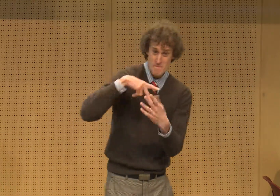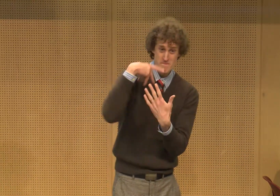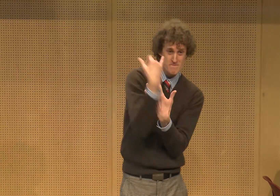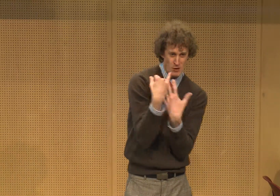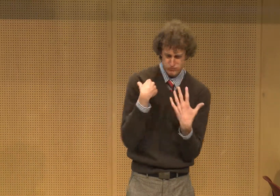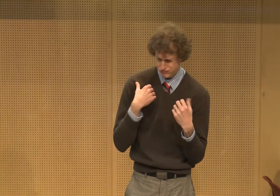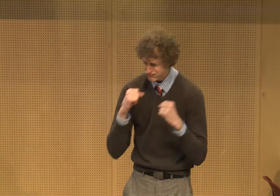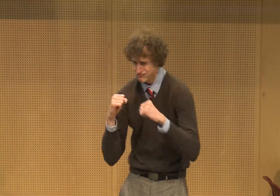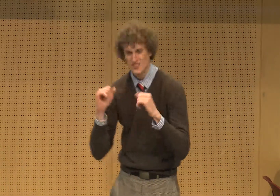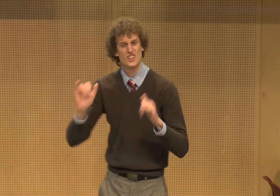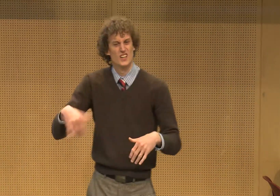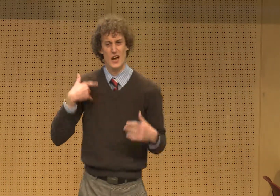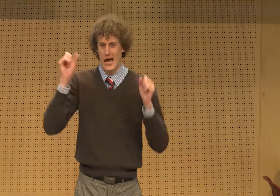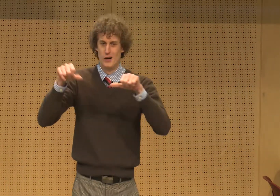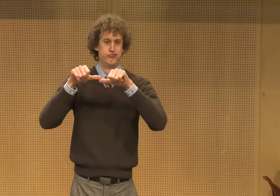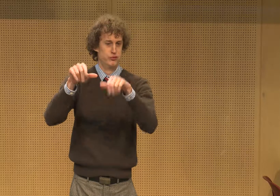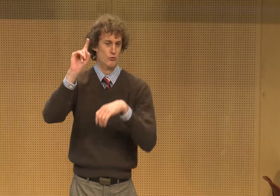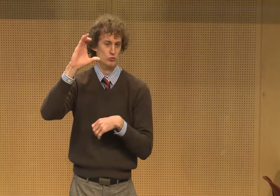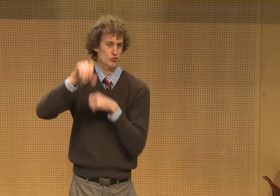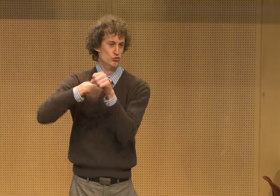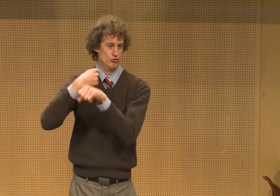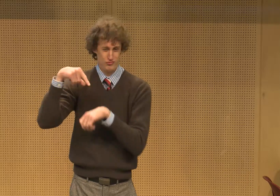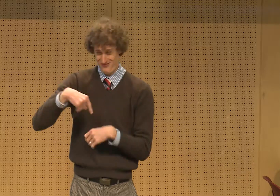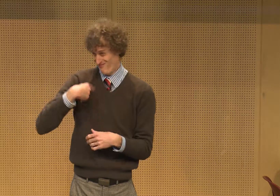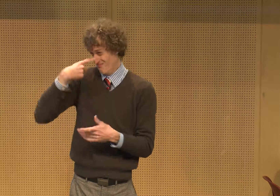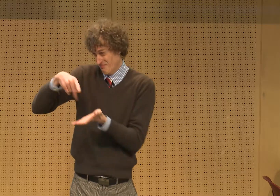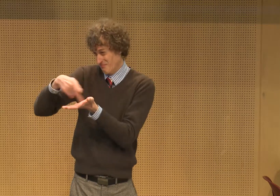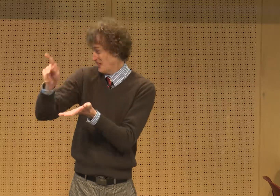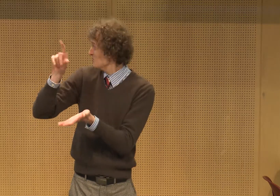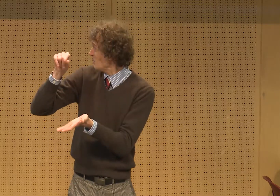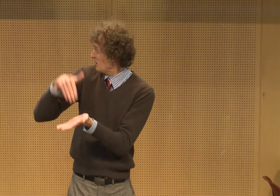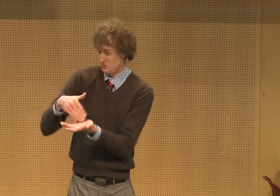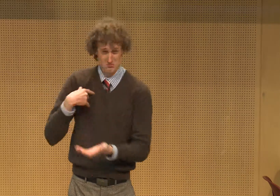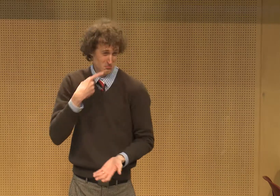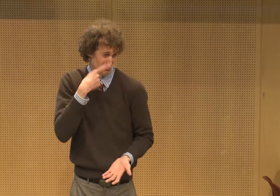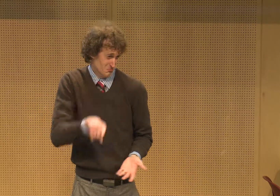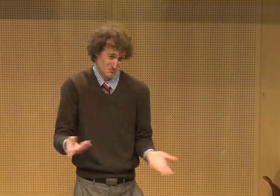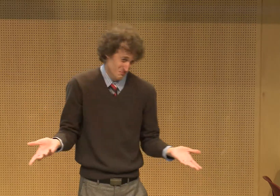I'm very interested and motivated by this, and so it's really not about the money,